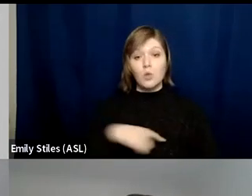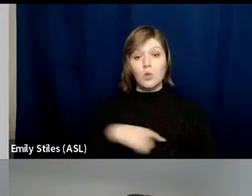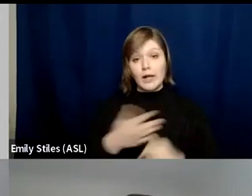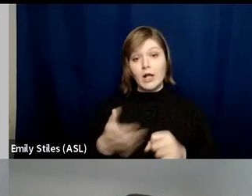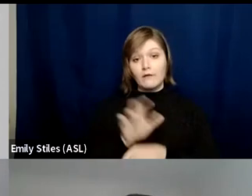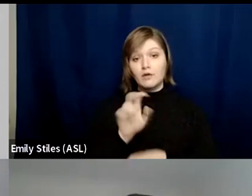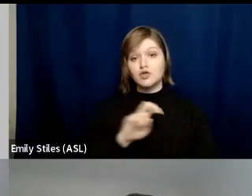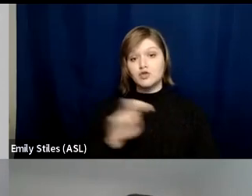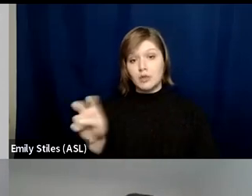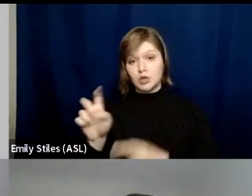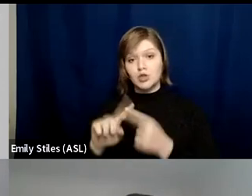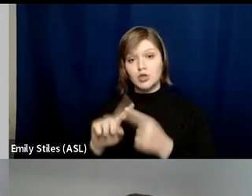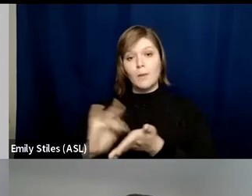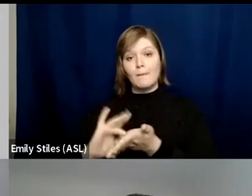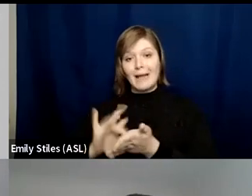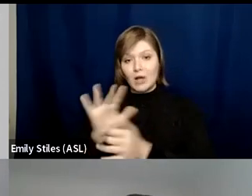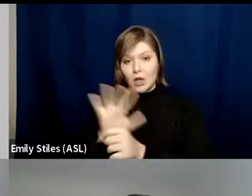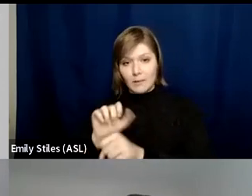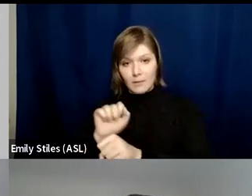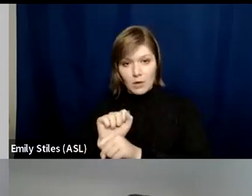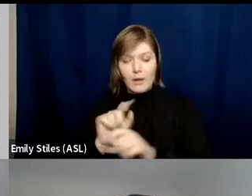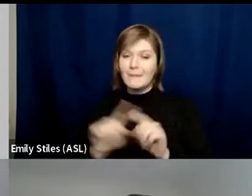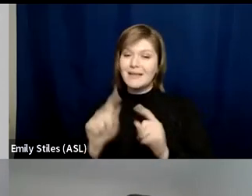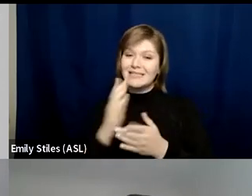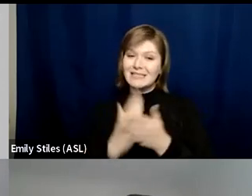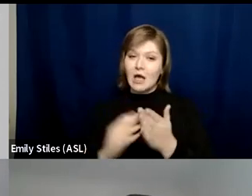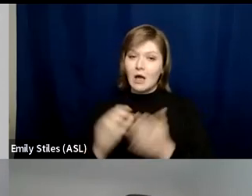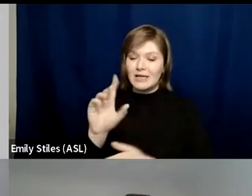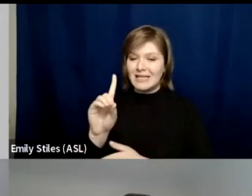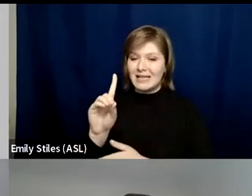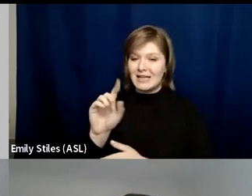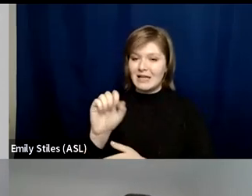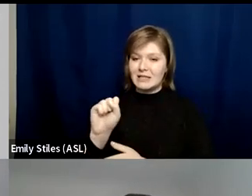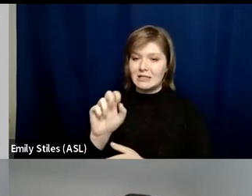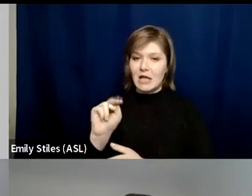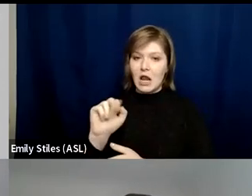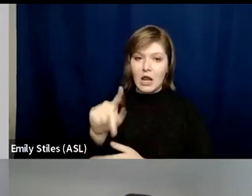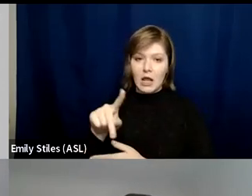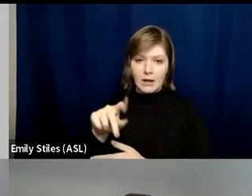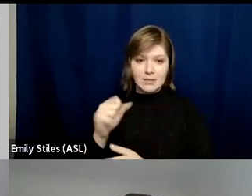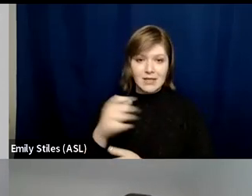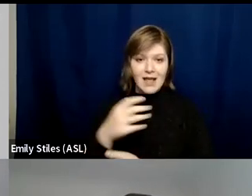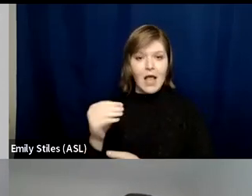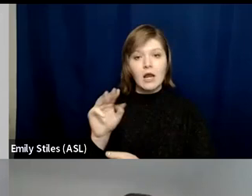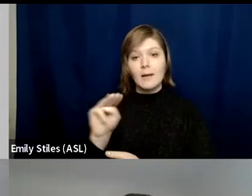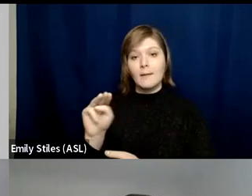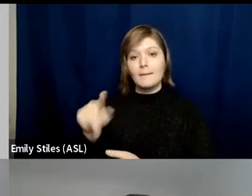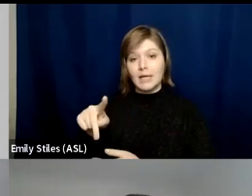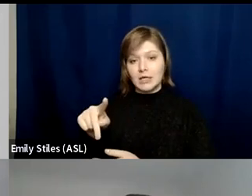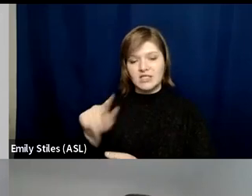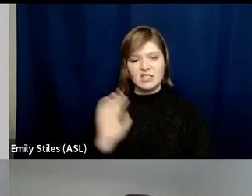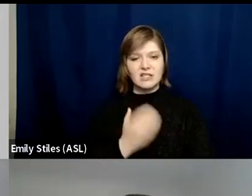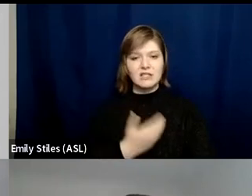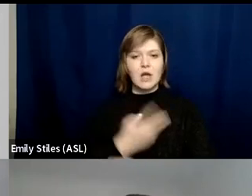Gosh, which is specific to individuals exiting or discharging state hospitals.